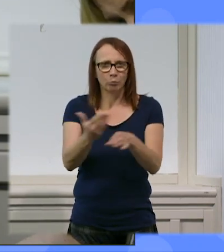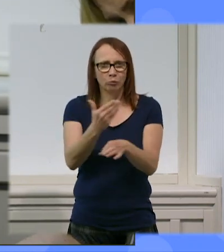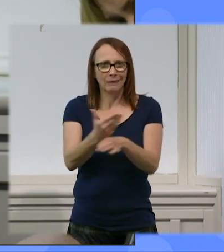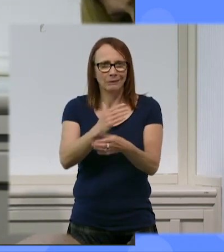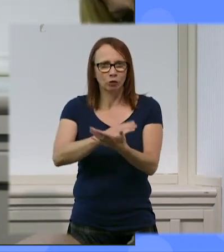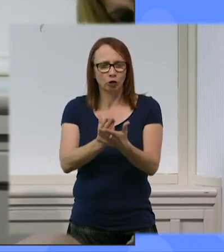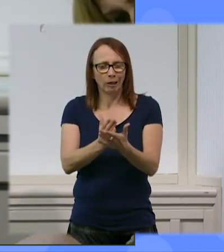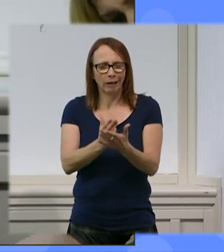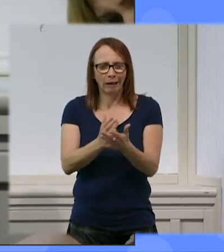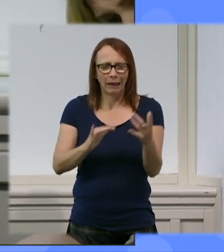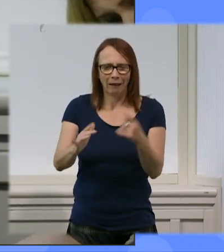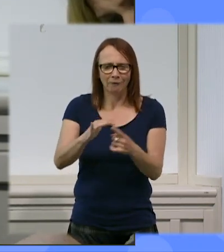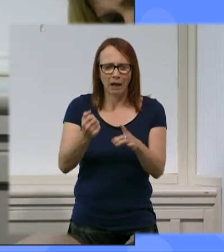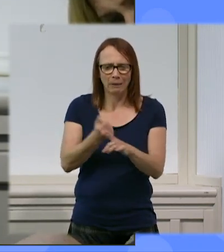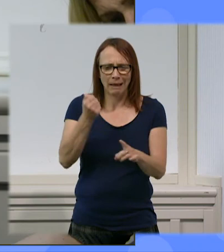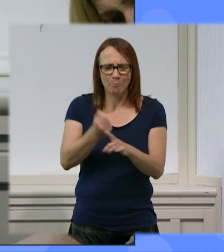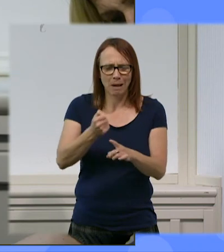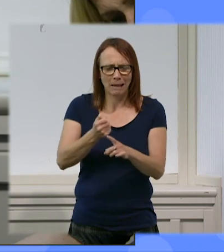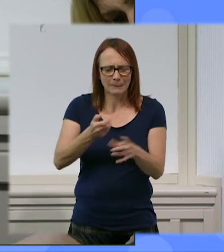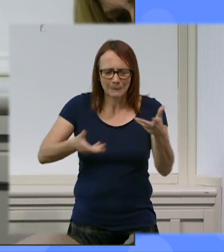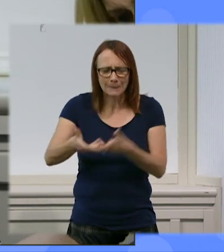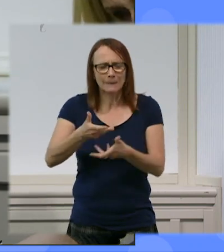that cetera et cetera so it's a lot more we could do in an individual sectors